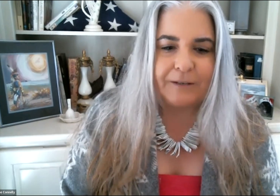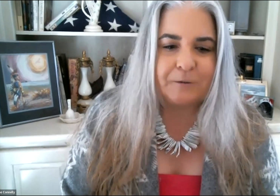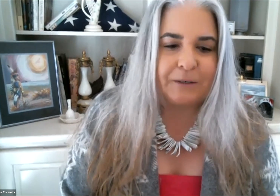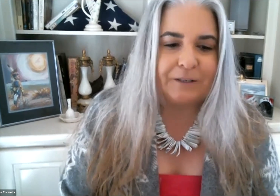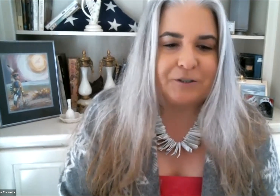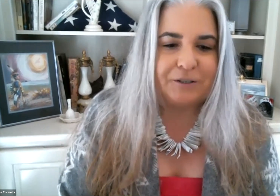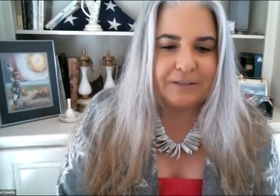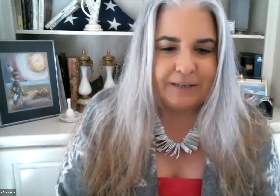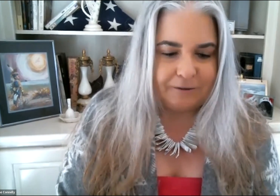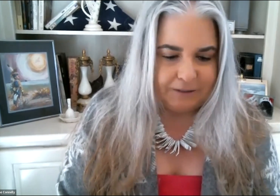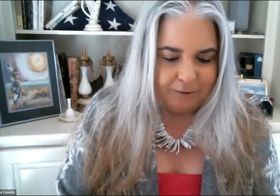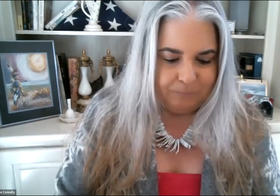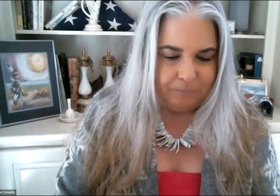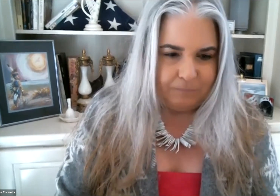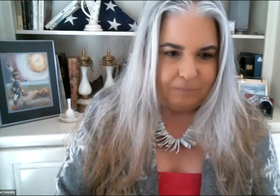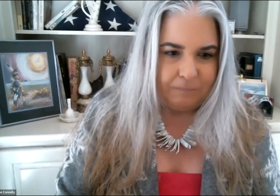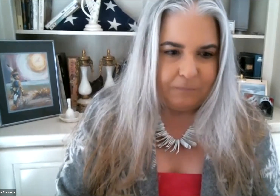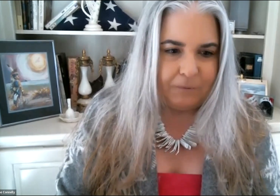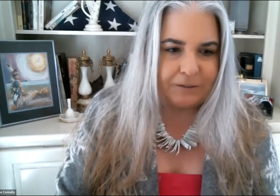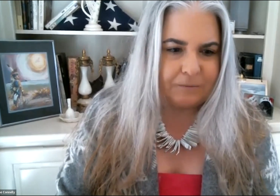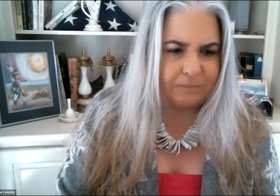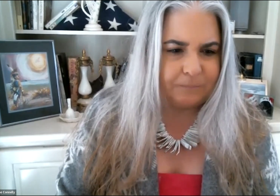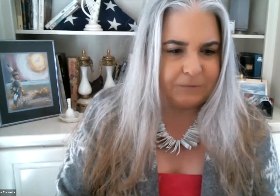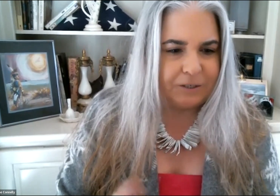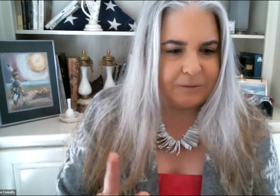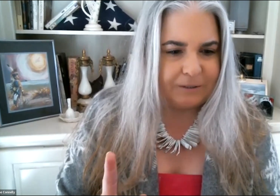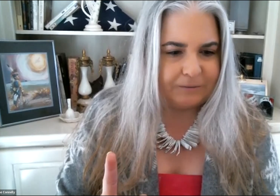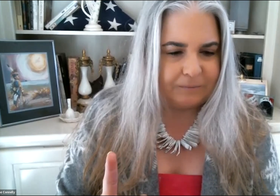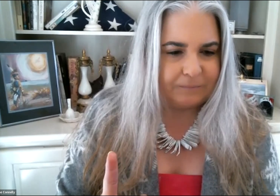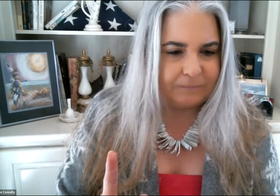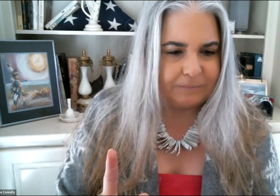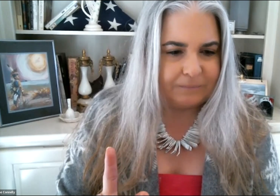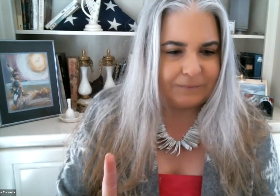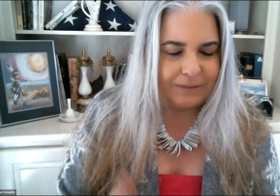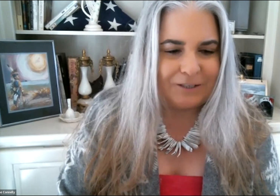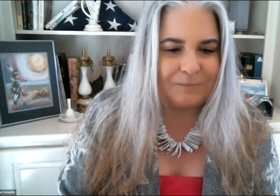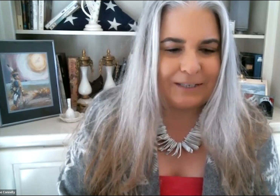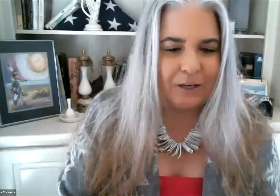So I just want to introduce now. we also Excuse me.